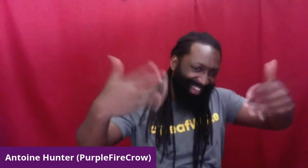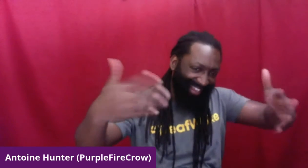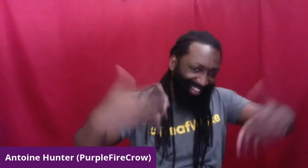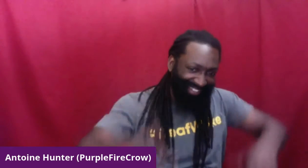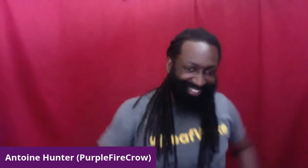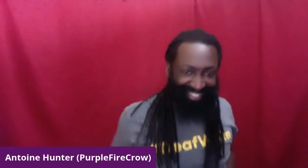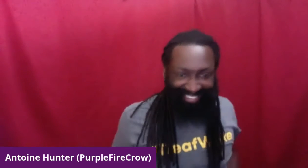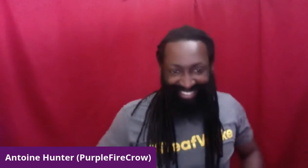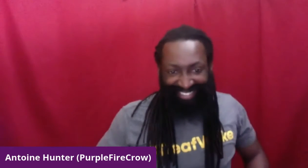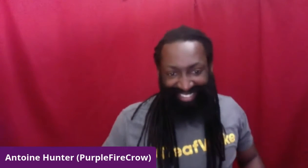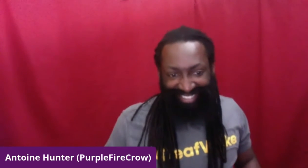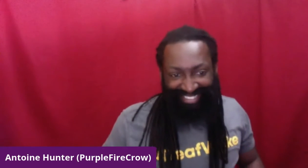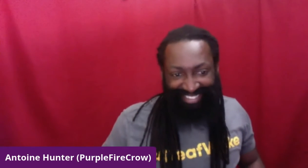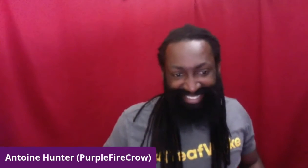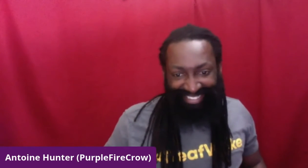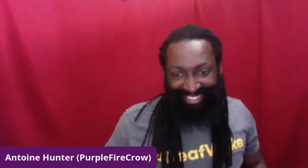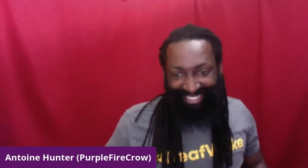Come on on, come on, come on, come on, come on.